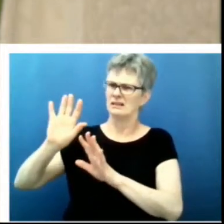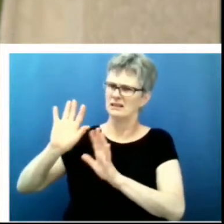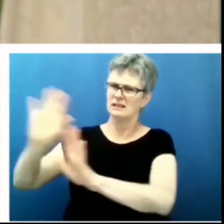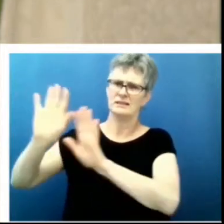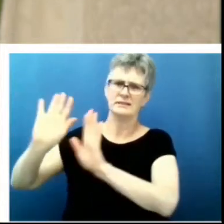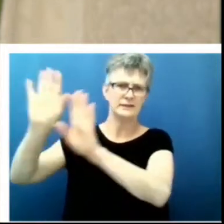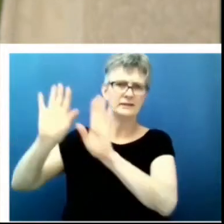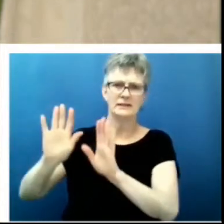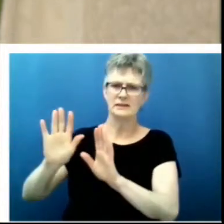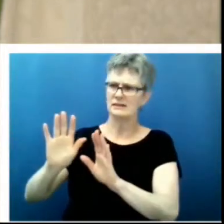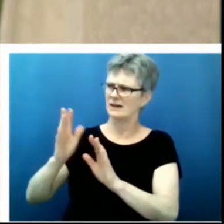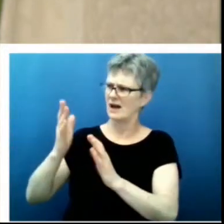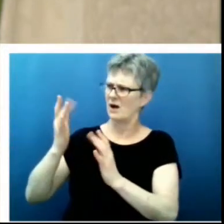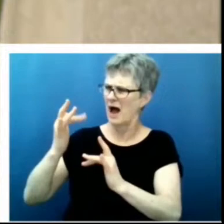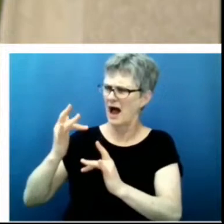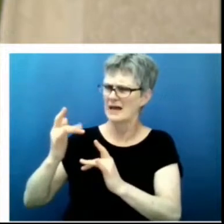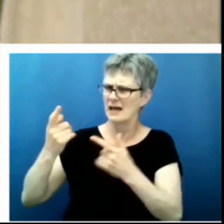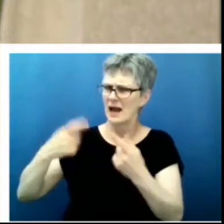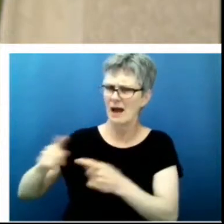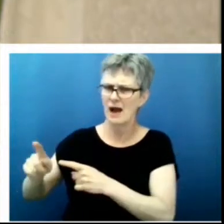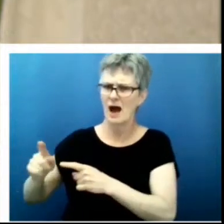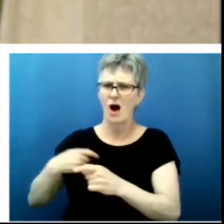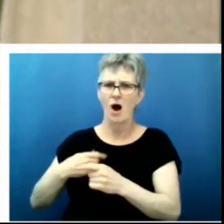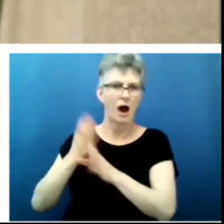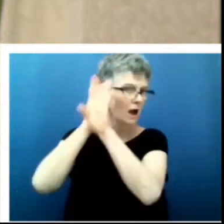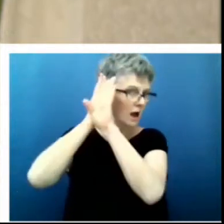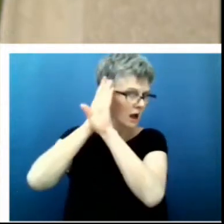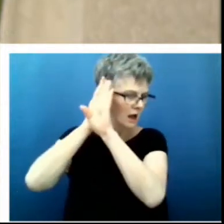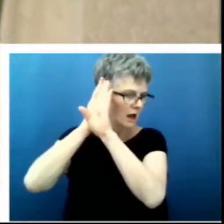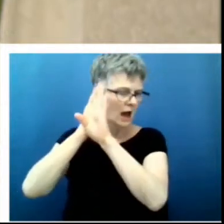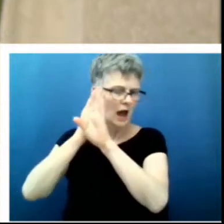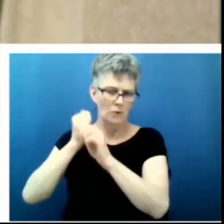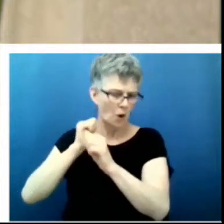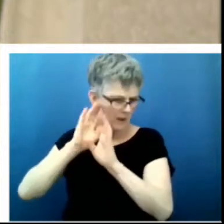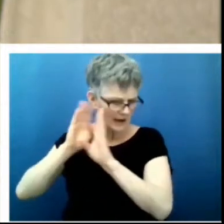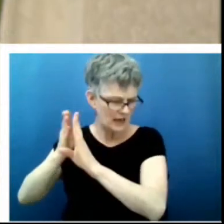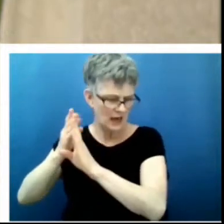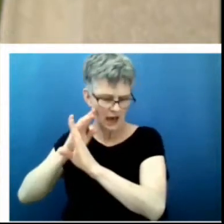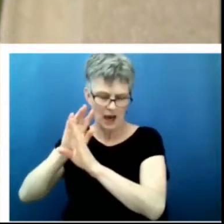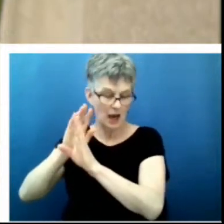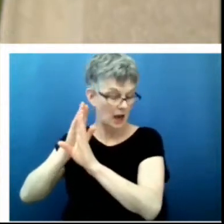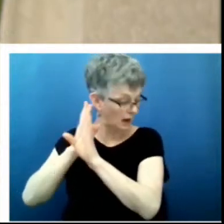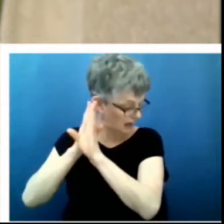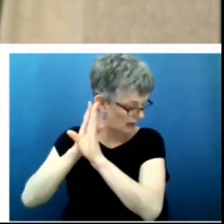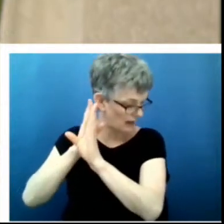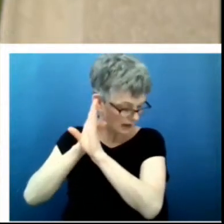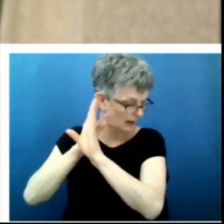Or, I don't notice the chaos, I'm not gonna, I'm just gonna look right here and ignore or avoid the chaos.